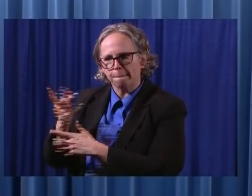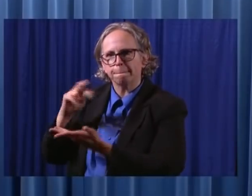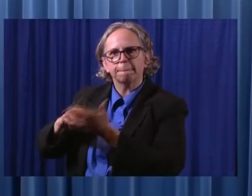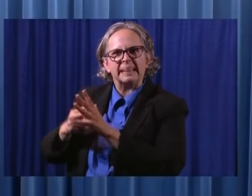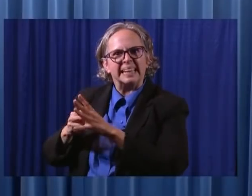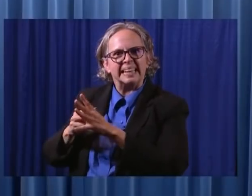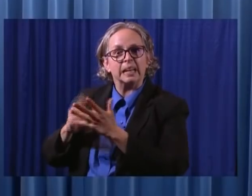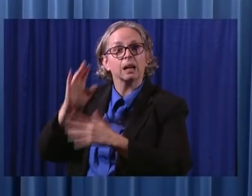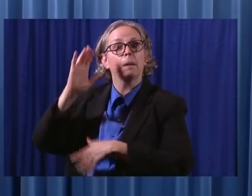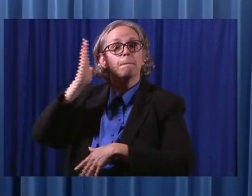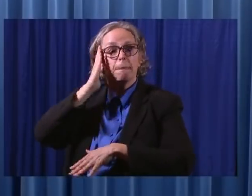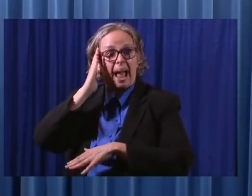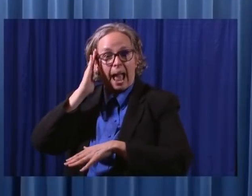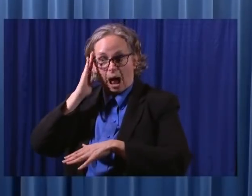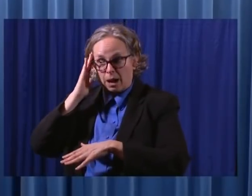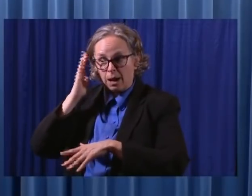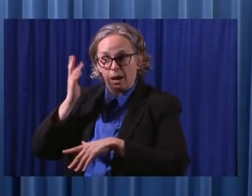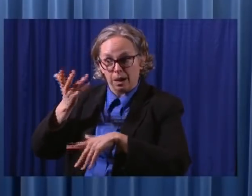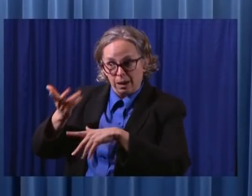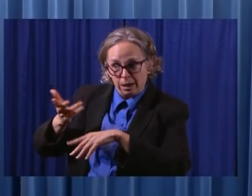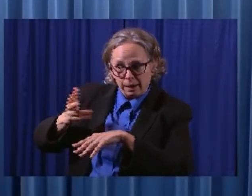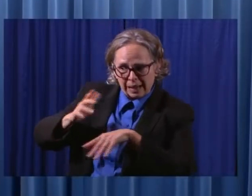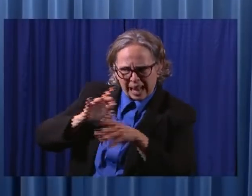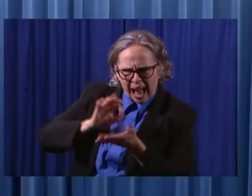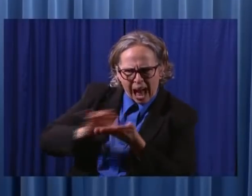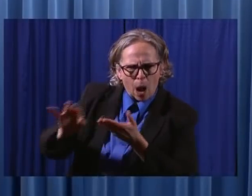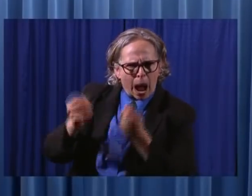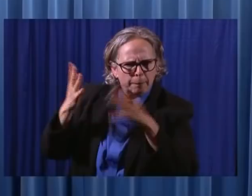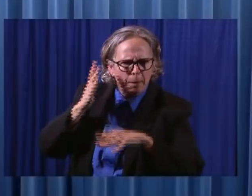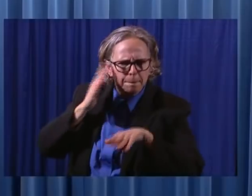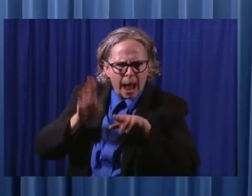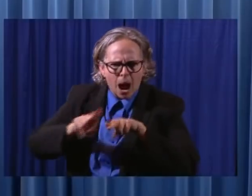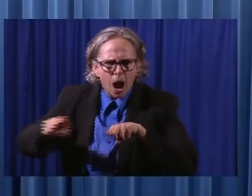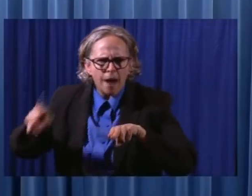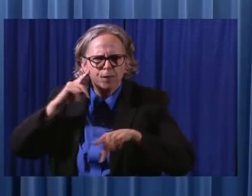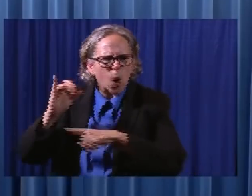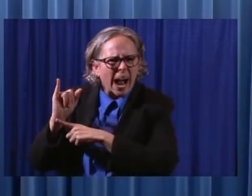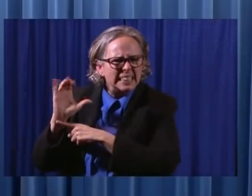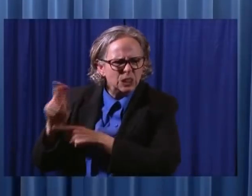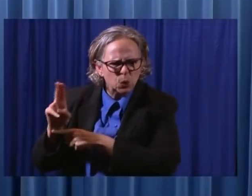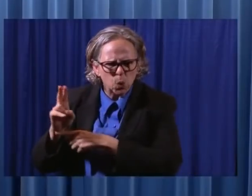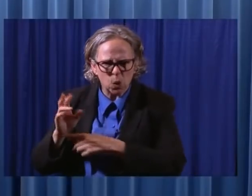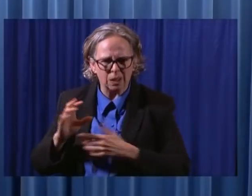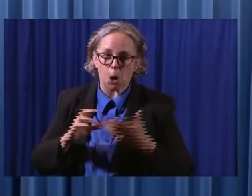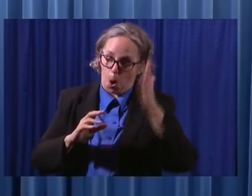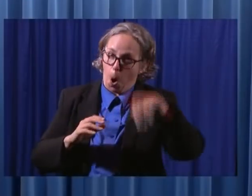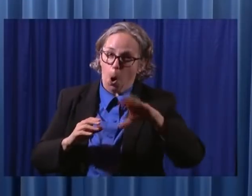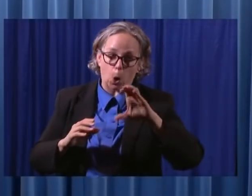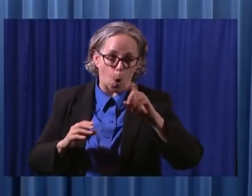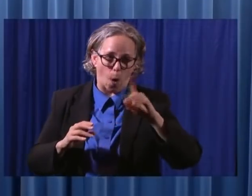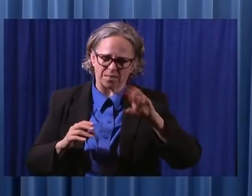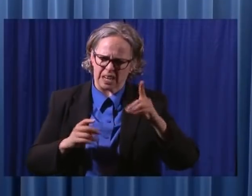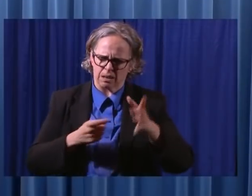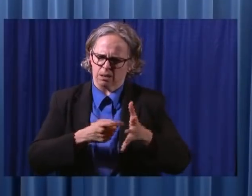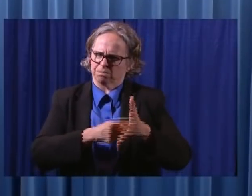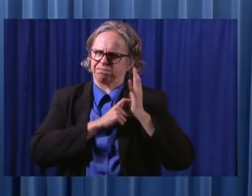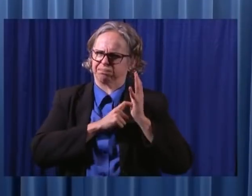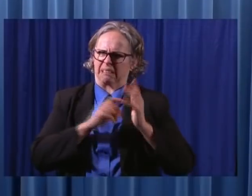7, THE FINAL ONE WE ARE USING. THE INTENSIVE CARE UNIT ICU BED OCCUPANCY. ONE OF THE CHALLENGES OF TREATING COVID-19 PATIENT IS THE LONG PERIOD OF HOSPITAL